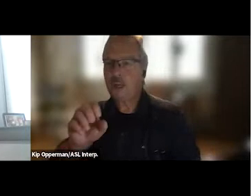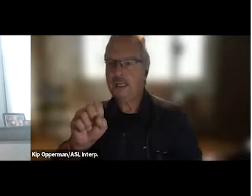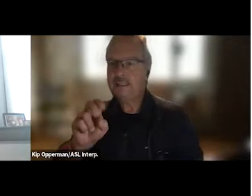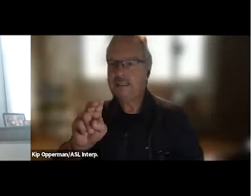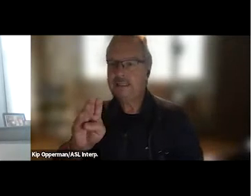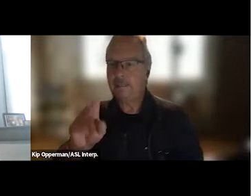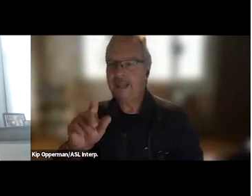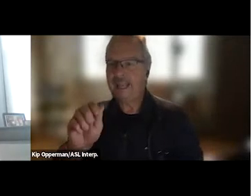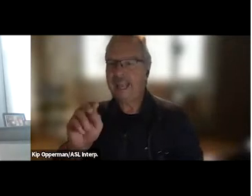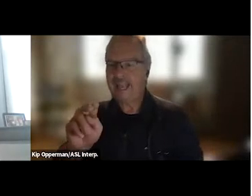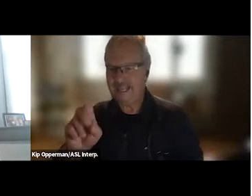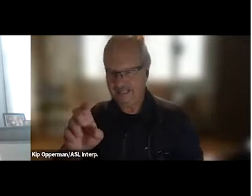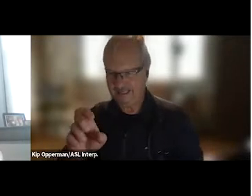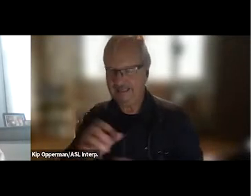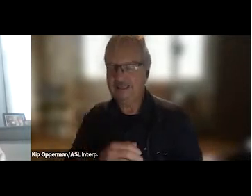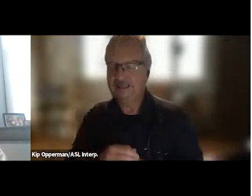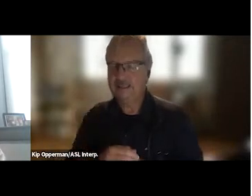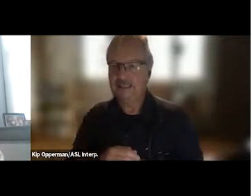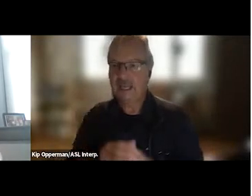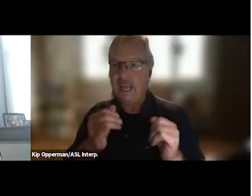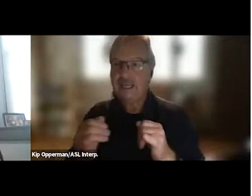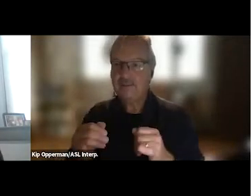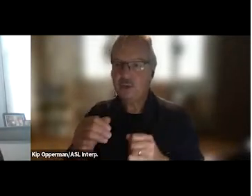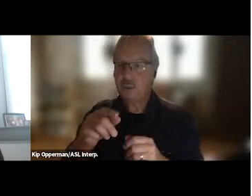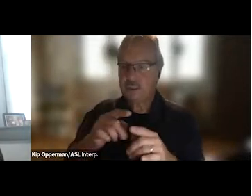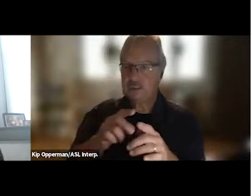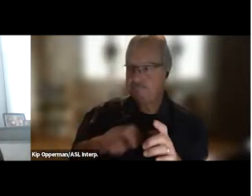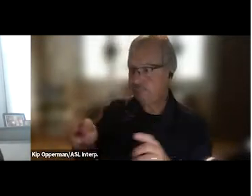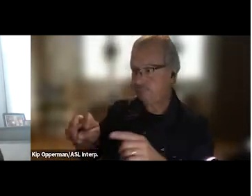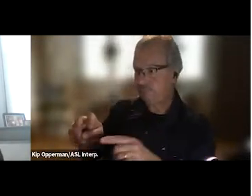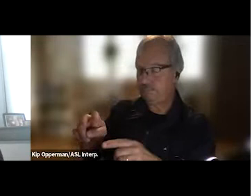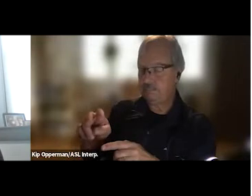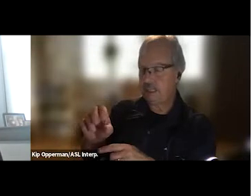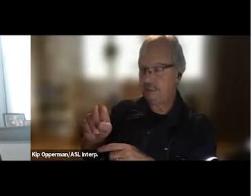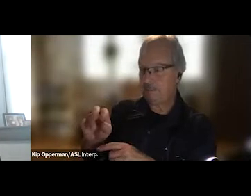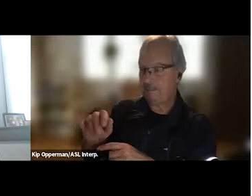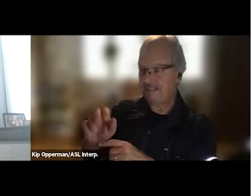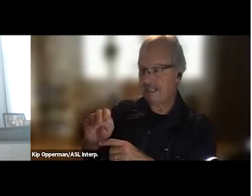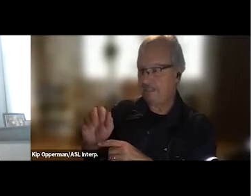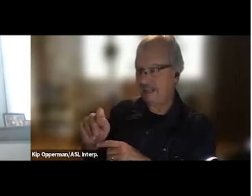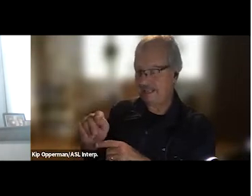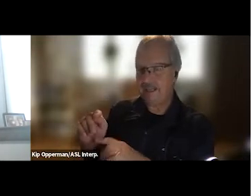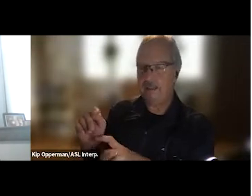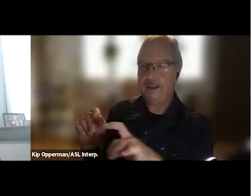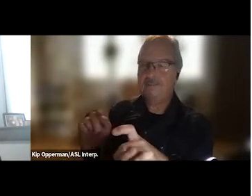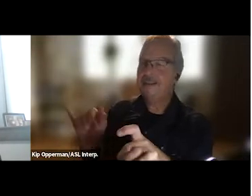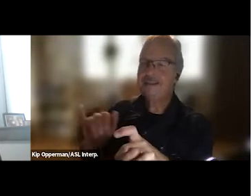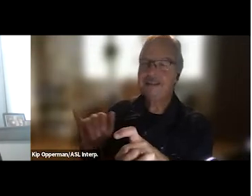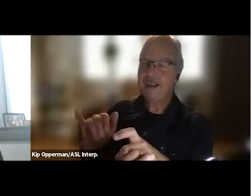What I do wanna note is individuals diverting Suboxone MAT are afforded the same rights and opportunities as individuals caught diverting